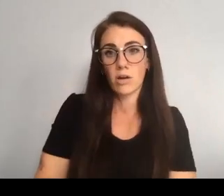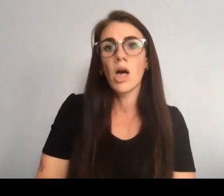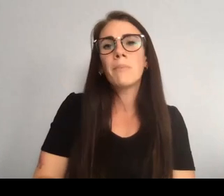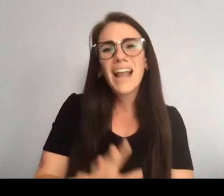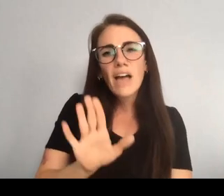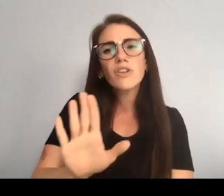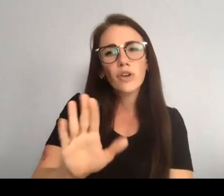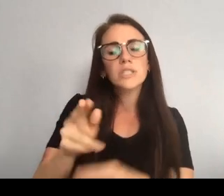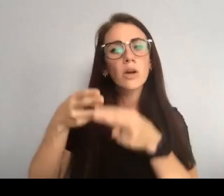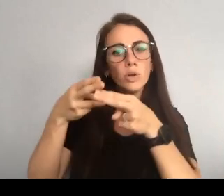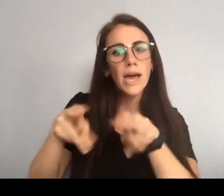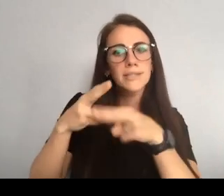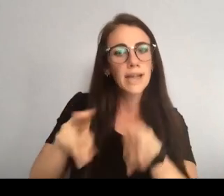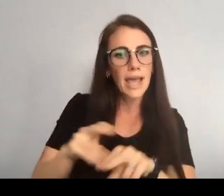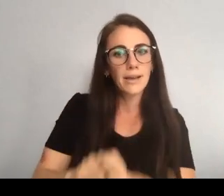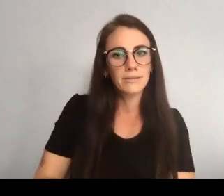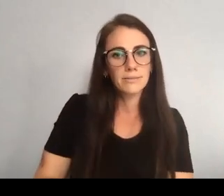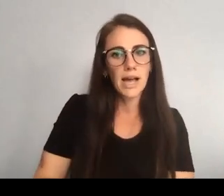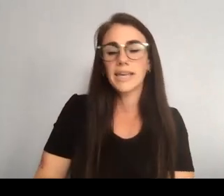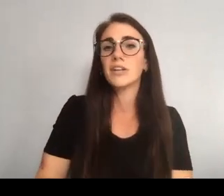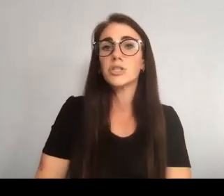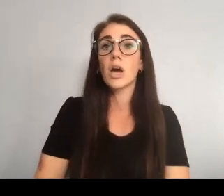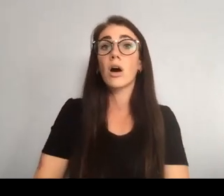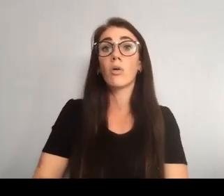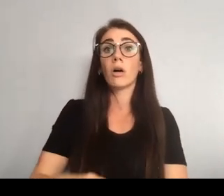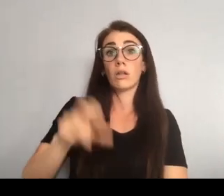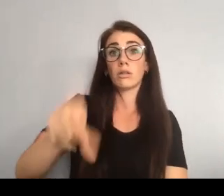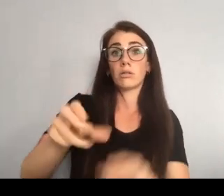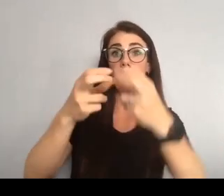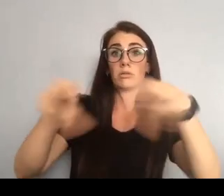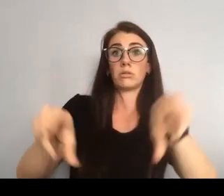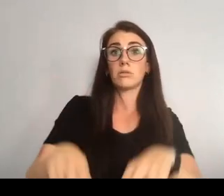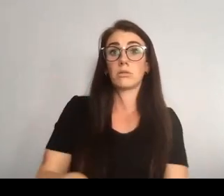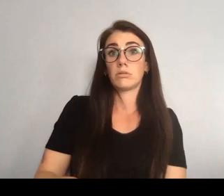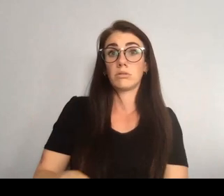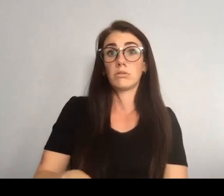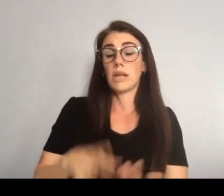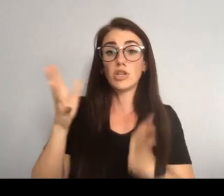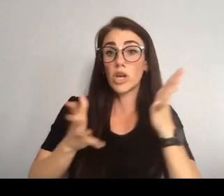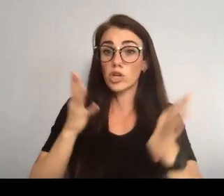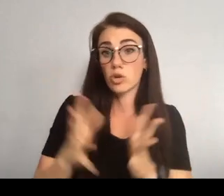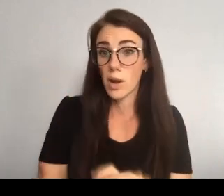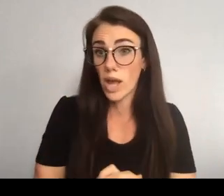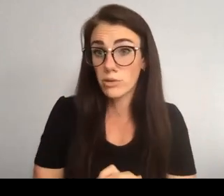but I have to 1st tell you that it's an egg I can't just go...., And gesture my way through